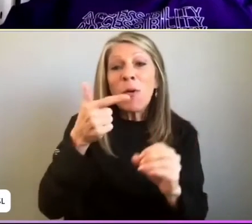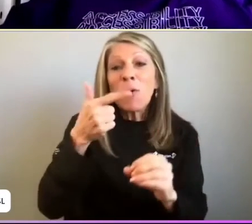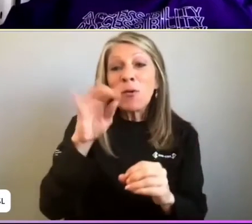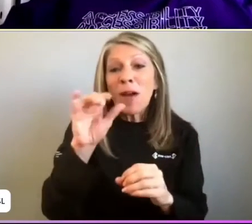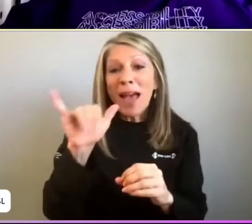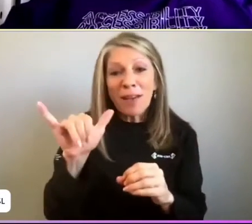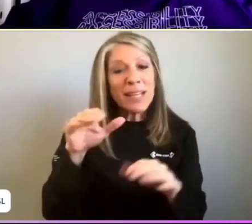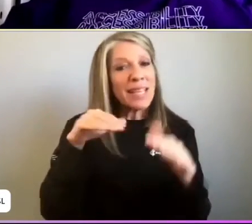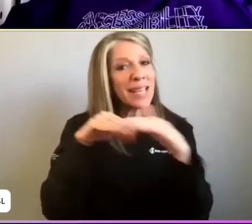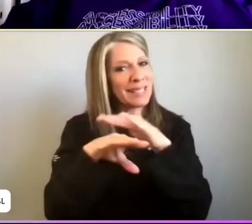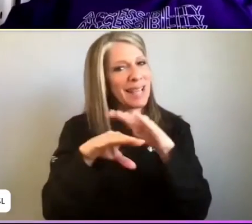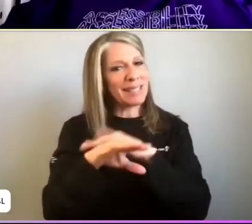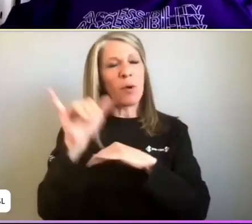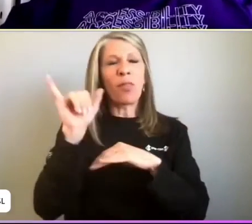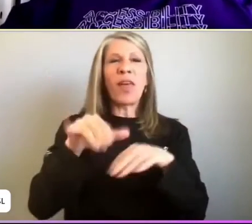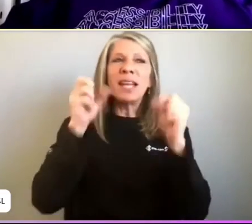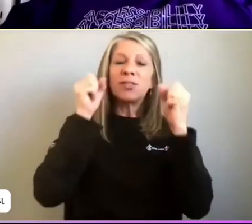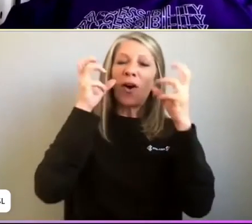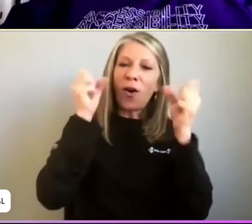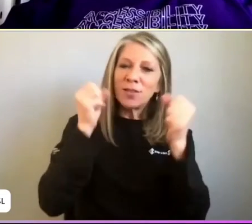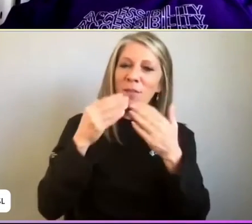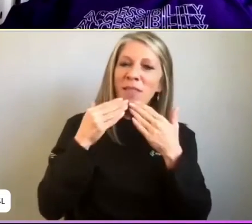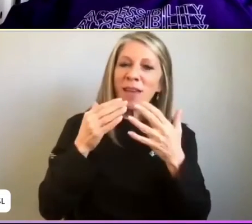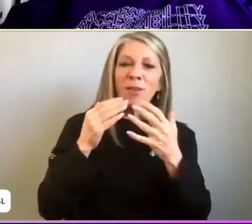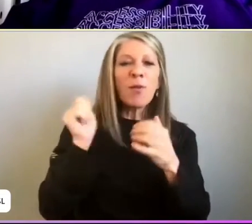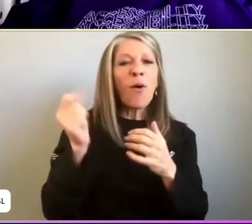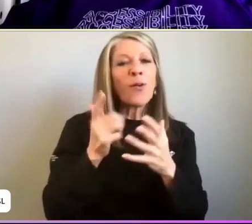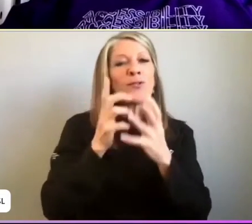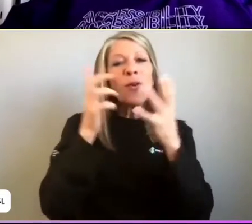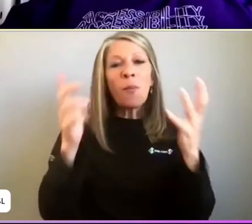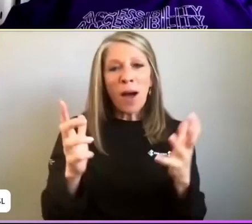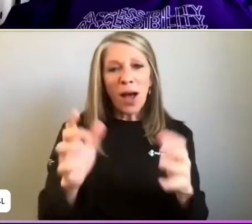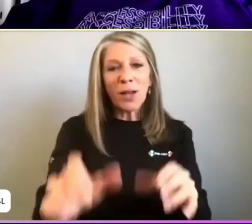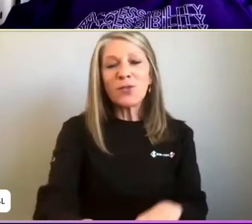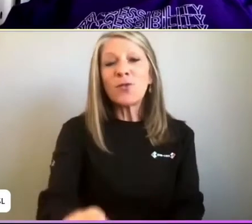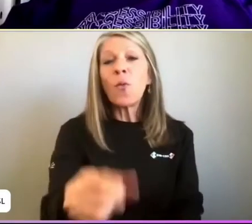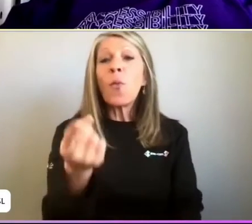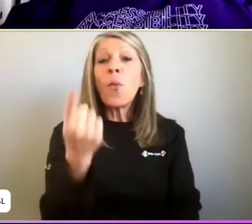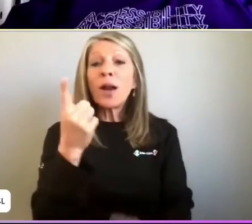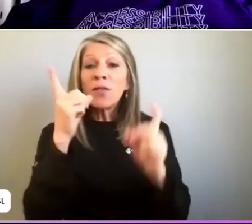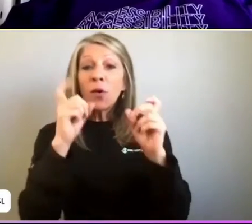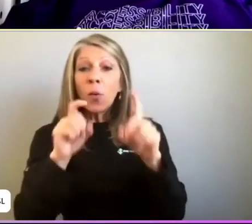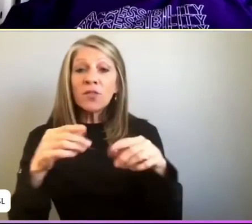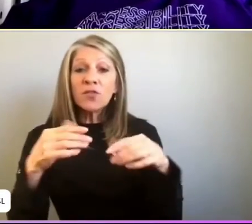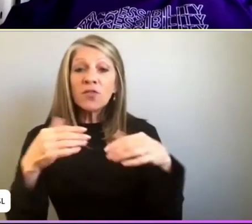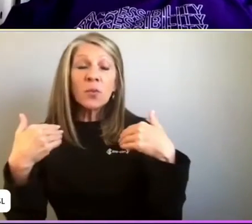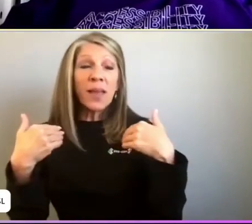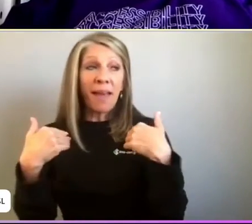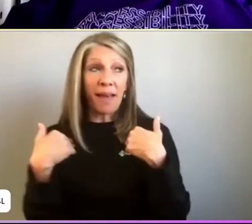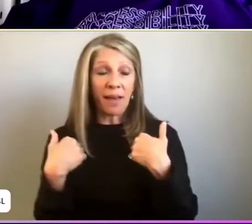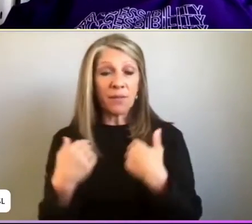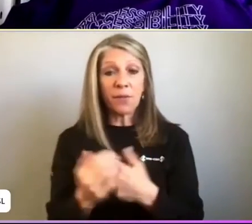now to learn today how to make zero gravity accessible. It's